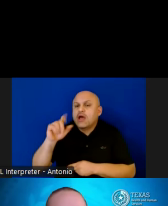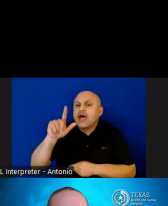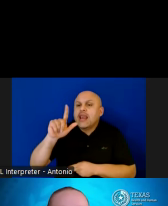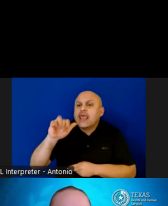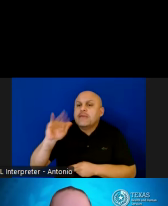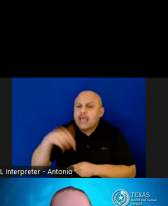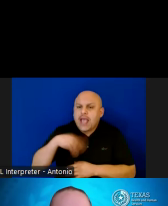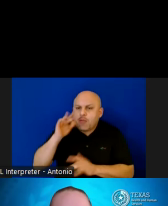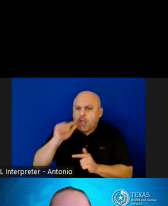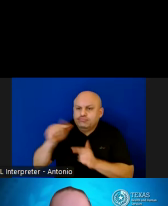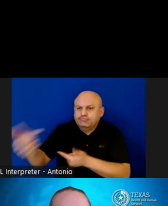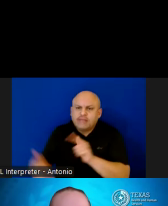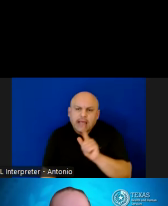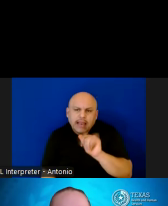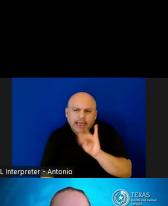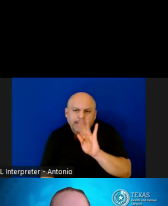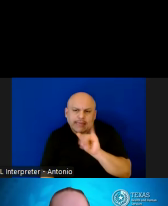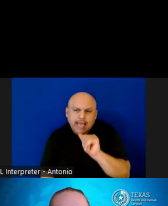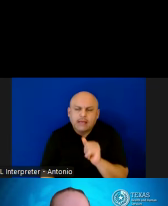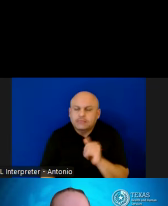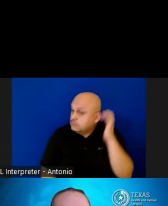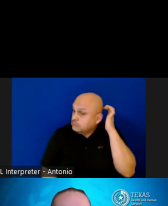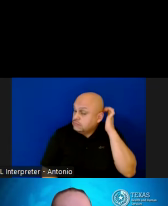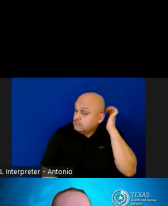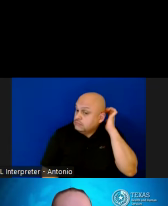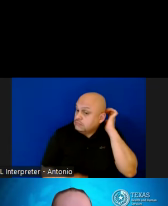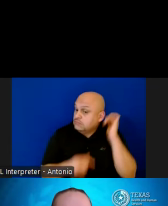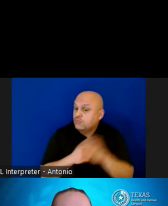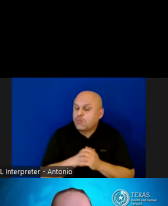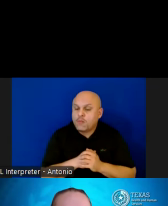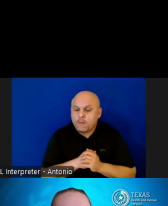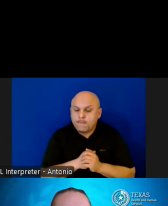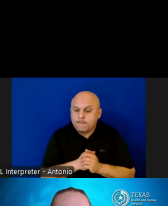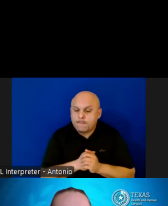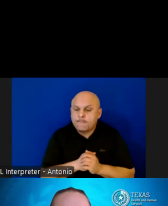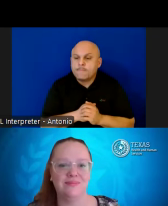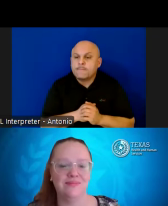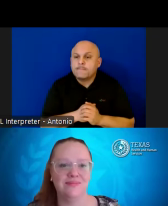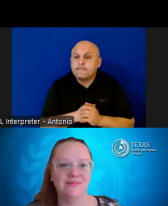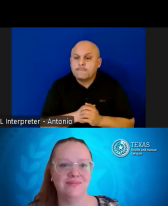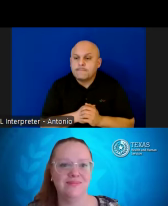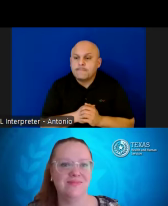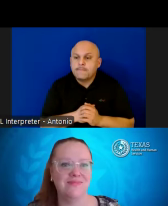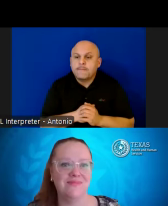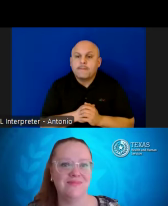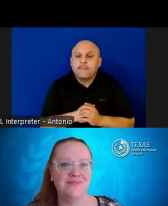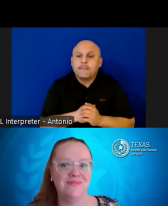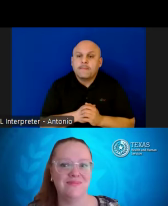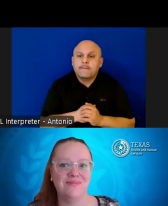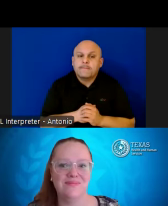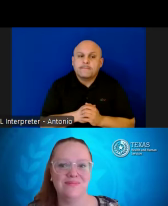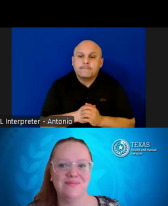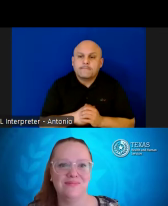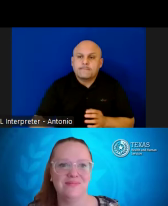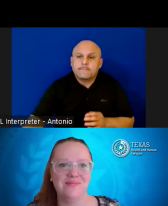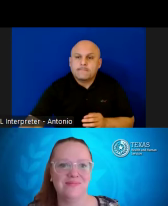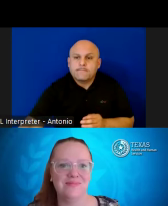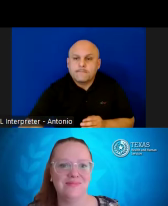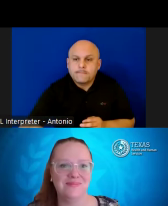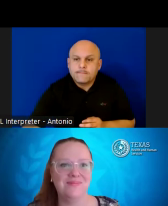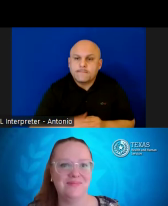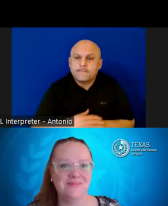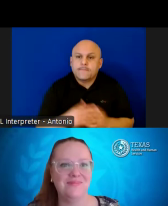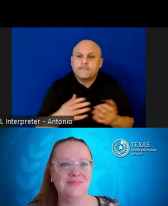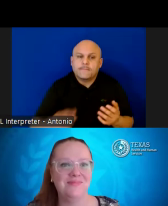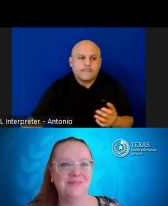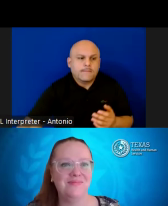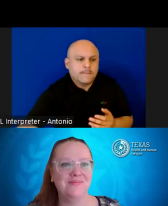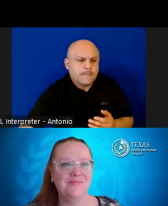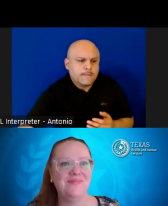Libby, I'm going to pass that question to you.